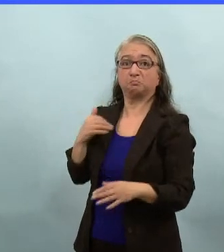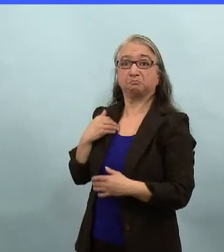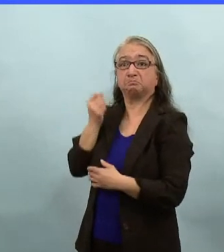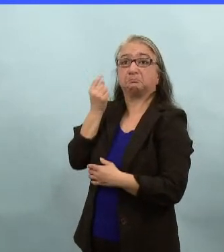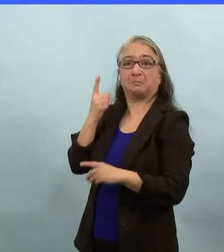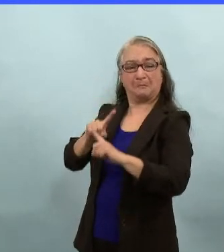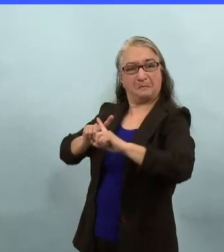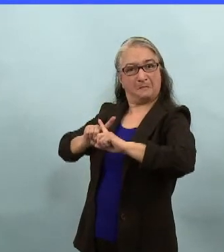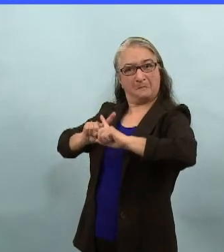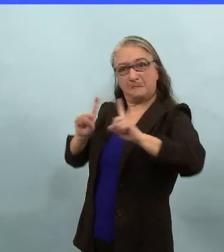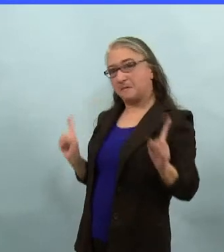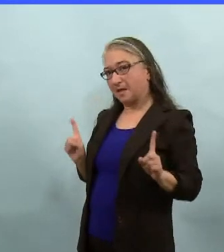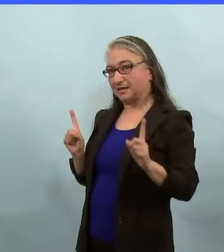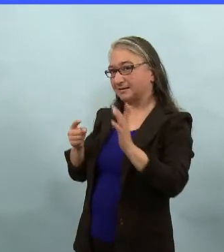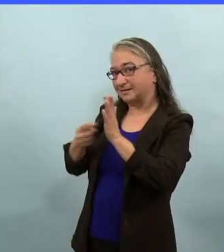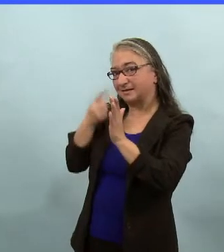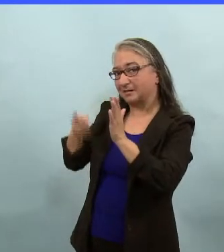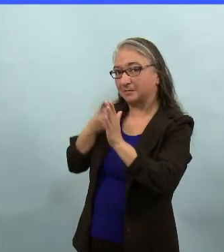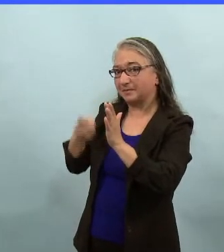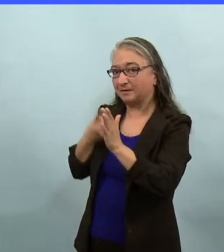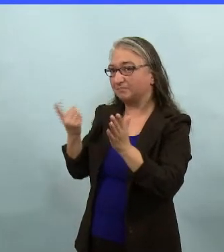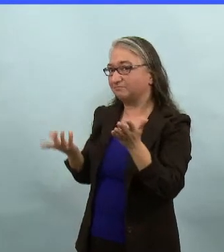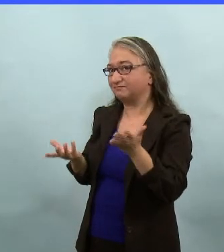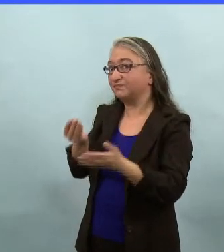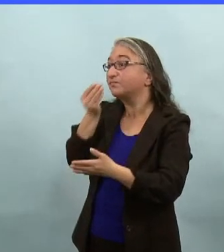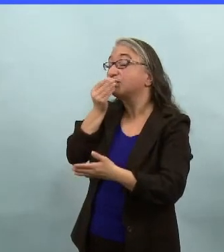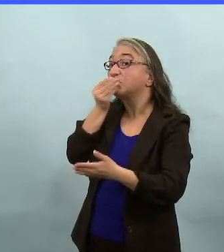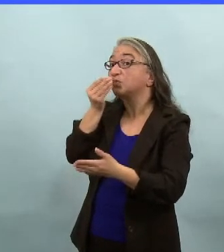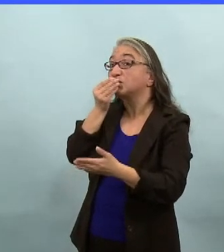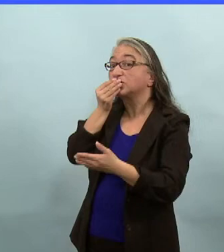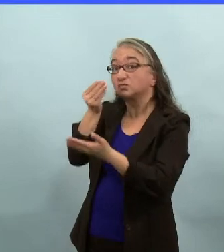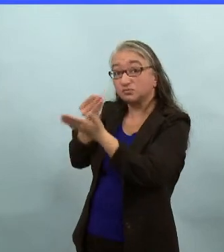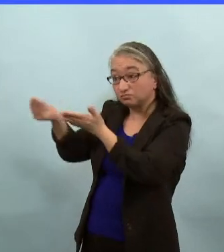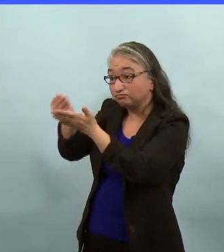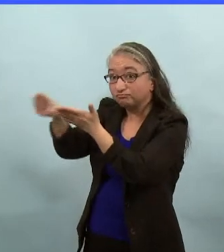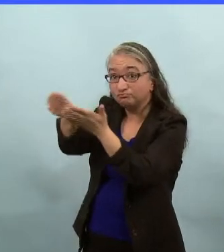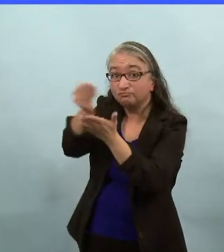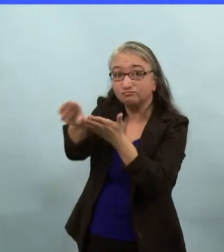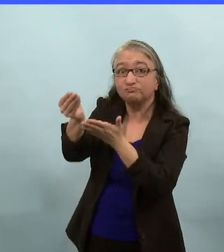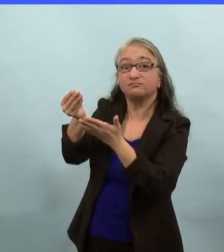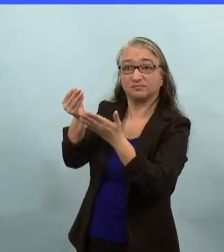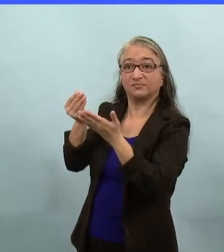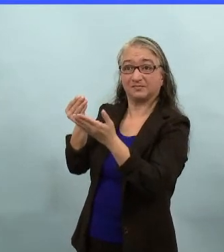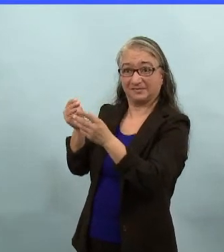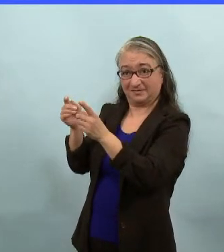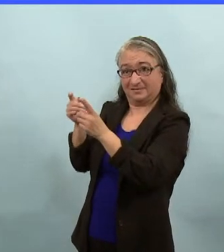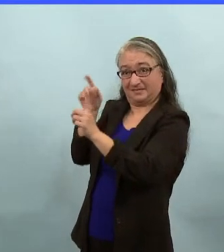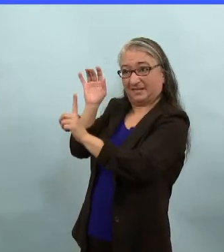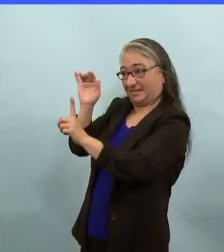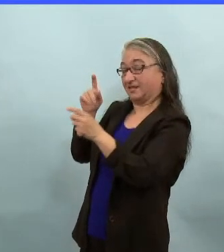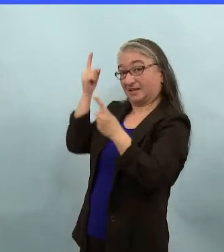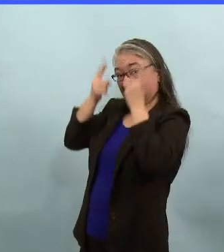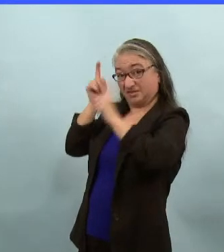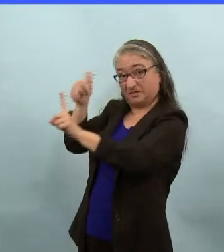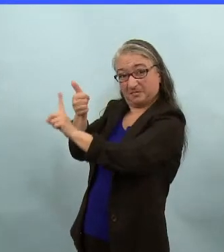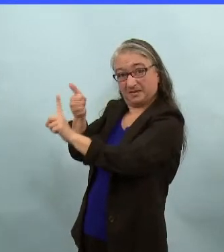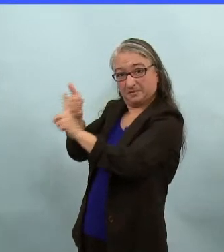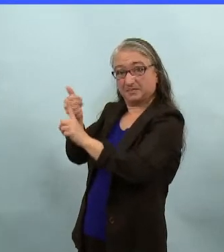just thinking of you know say like a grocery store cashier they still have to go to work every day and punch the clock to try to make a living and they're exposing themselves to the virus and